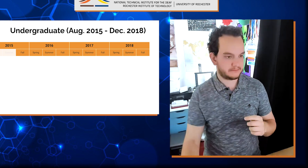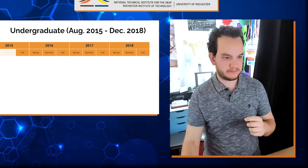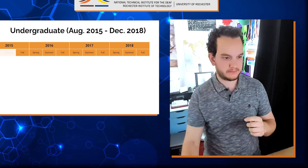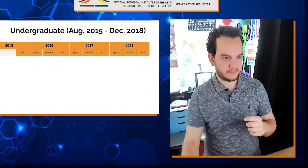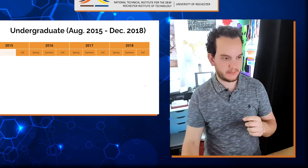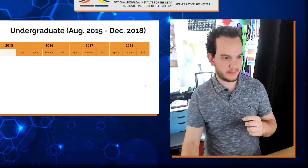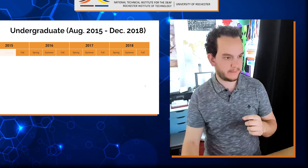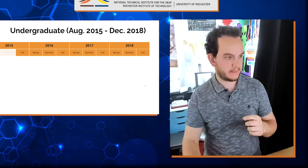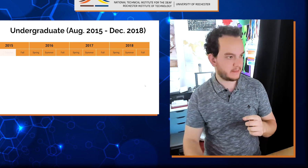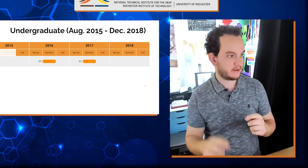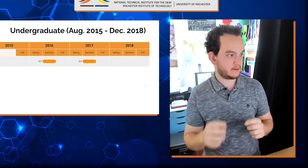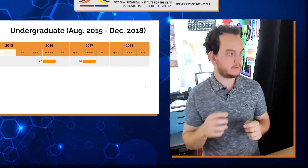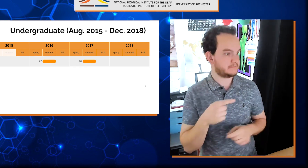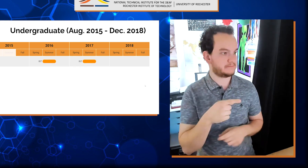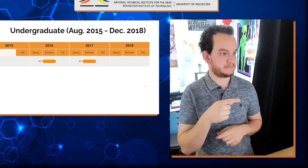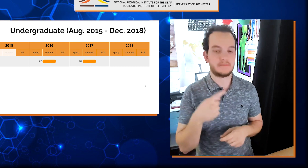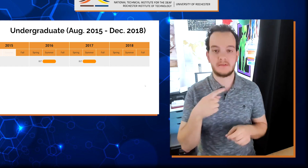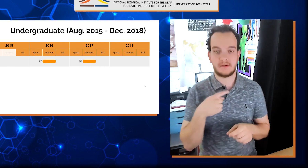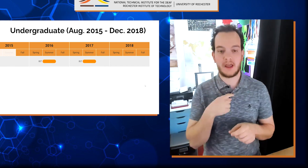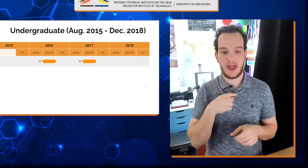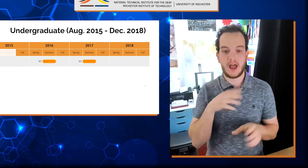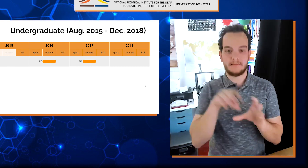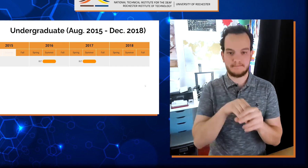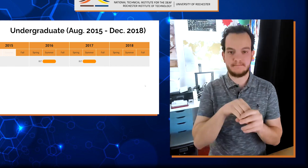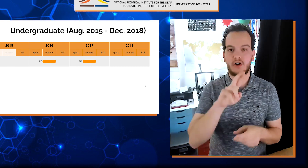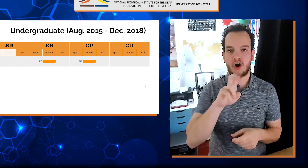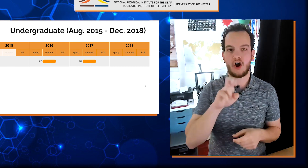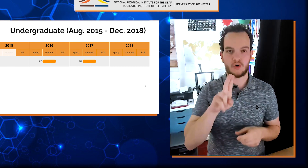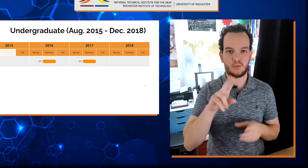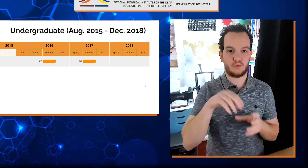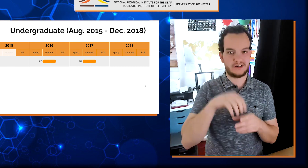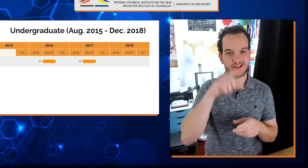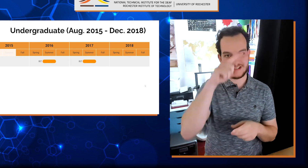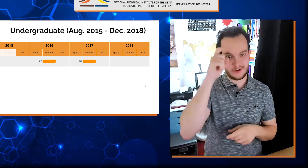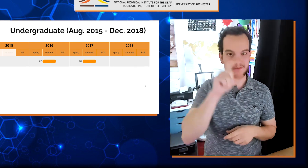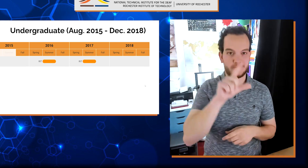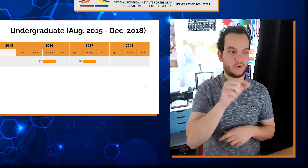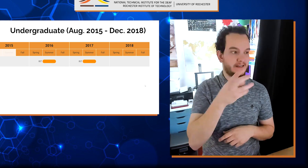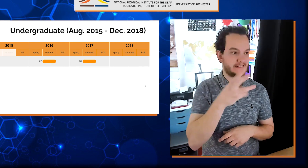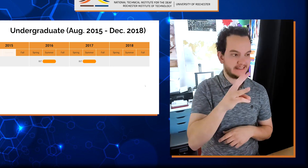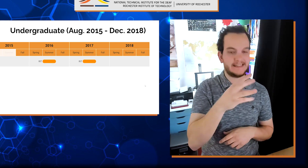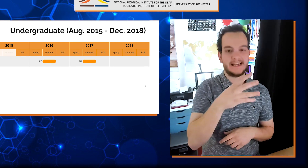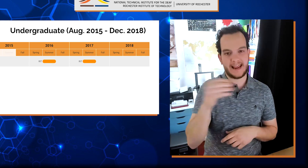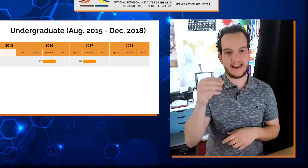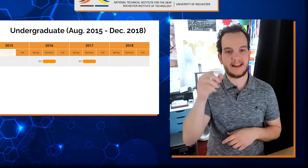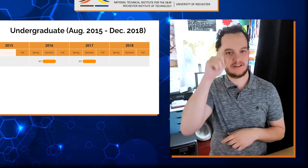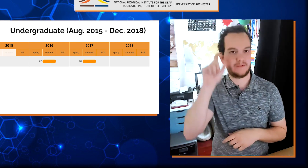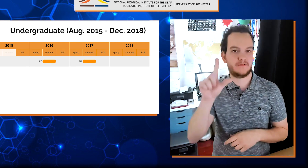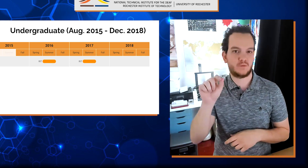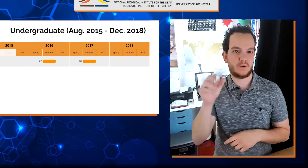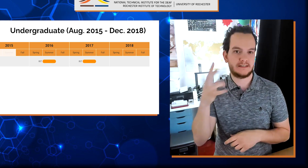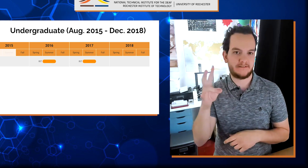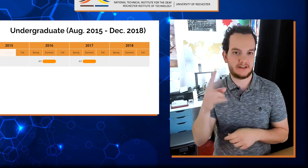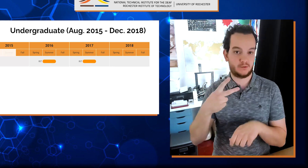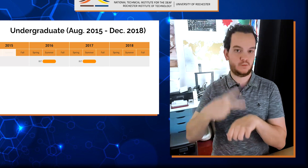summer research experience for undergraduates. I was involved in REU in the summer of 2016